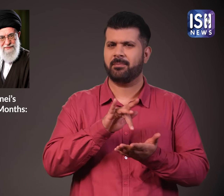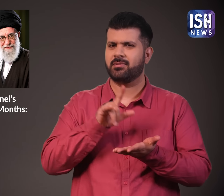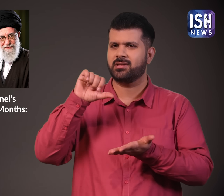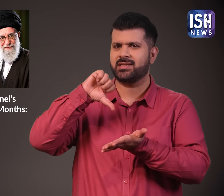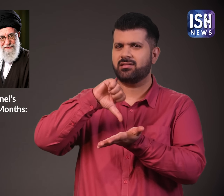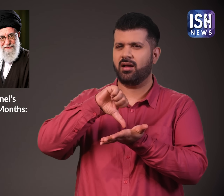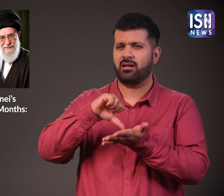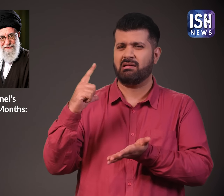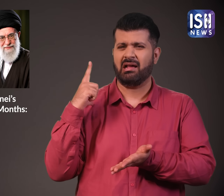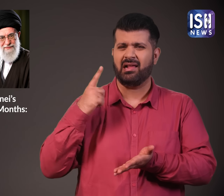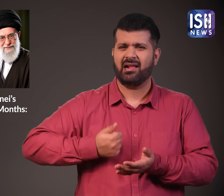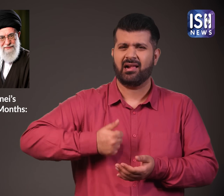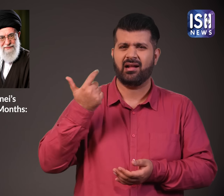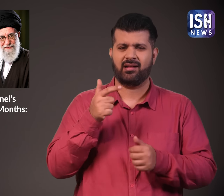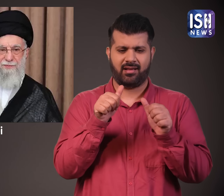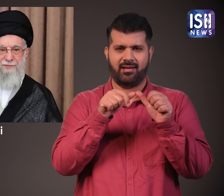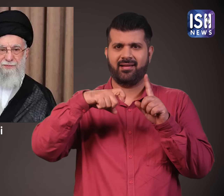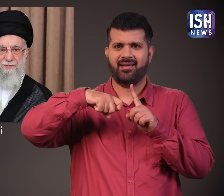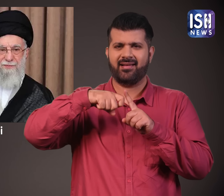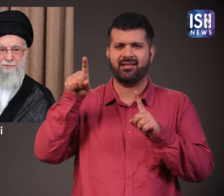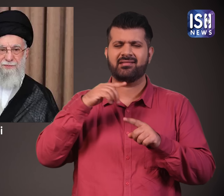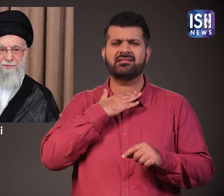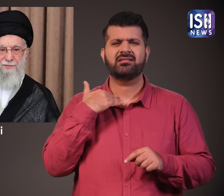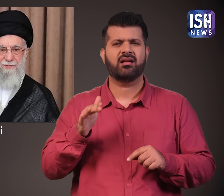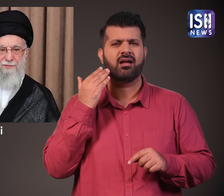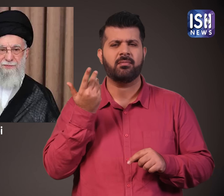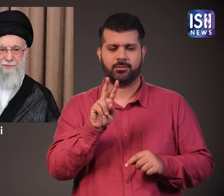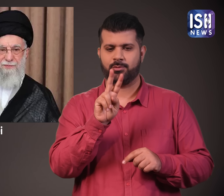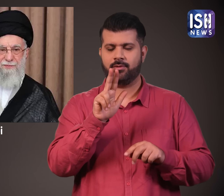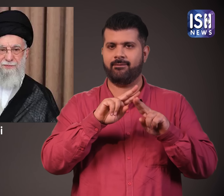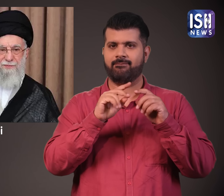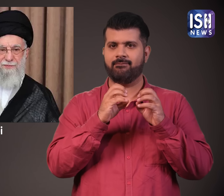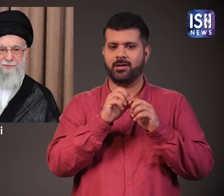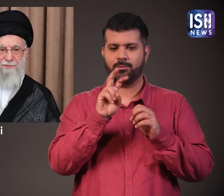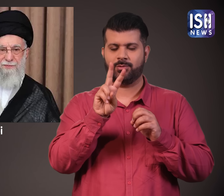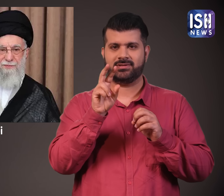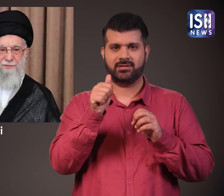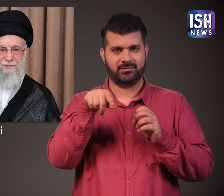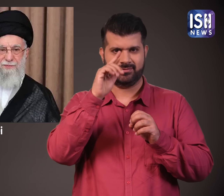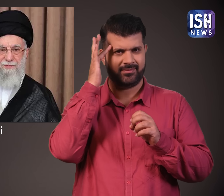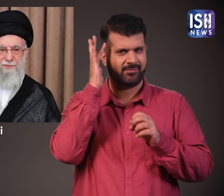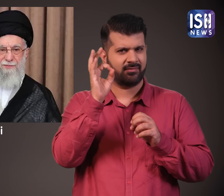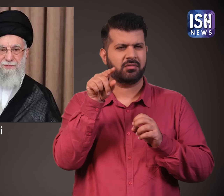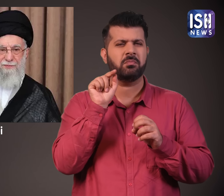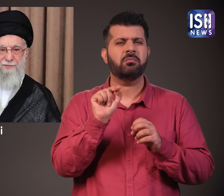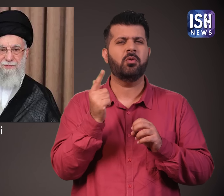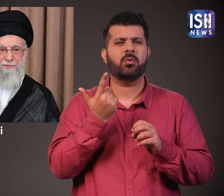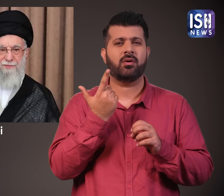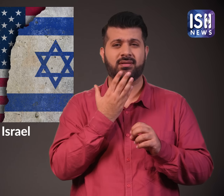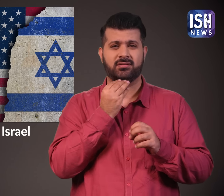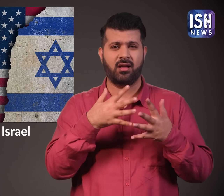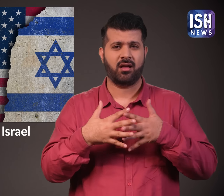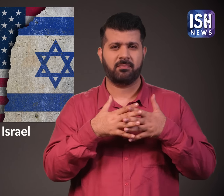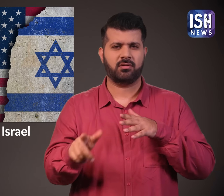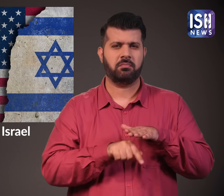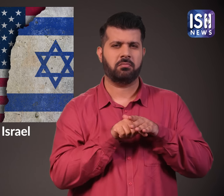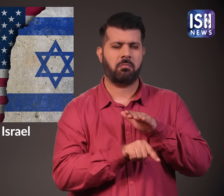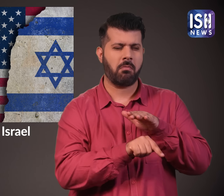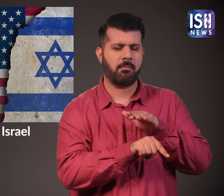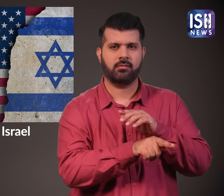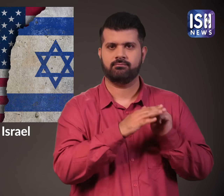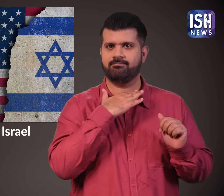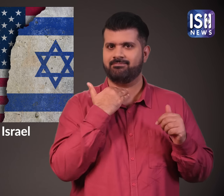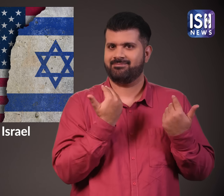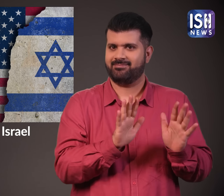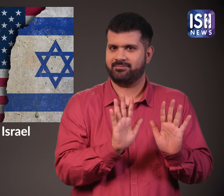Iran's Supreme Leader, Ayatollah Ali Khamenei, was killed in a U.S.-Israeli airstrike on 28th February 2026.